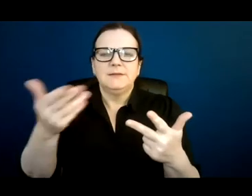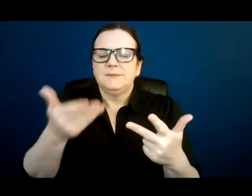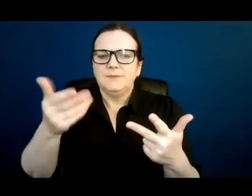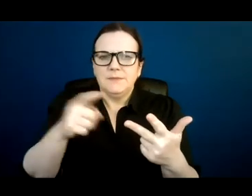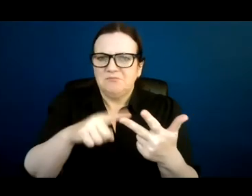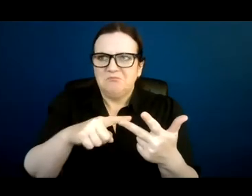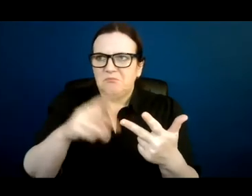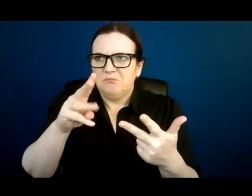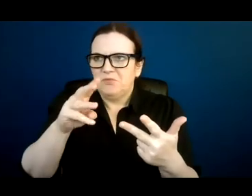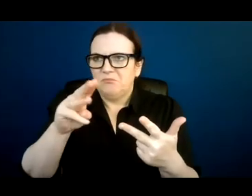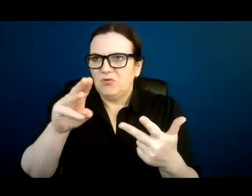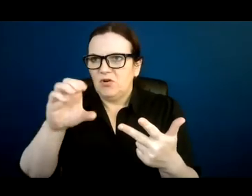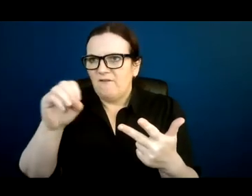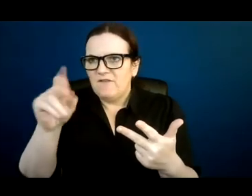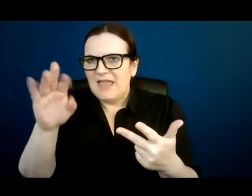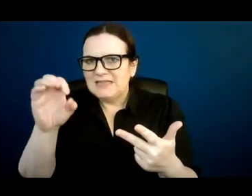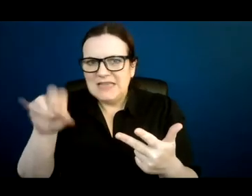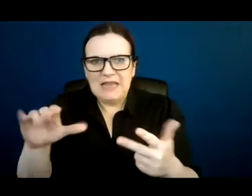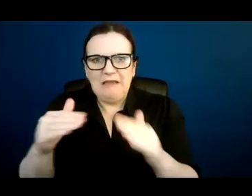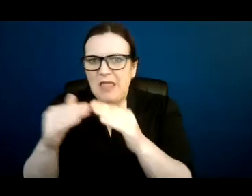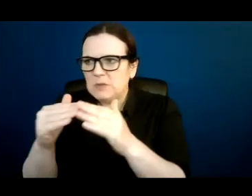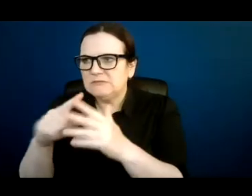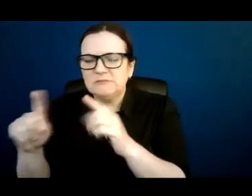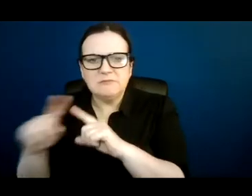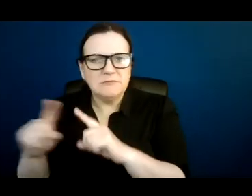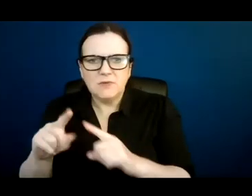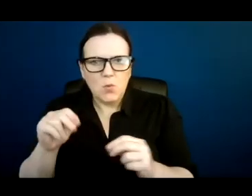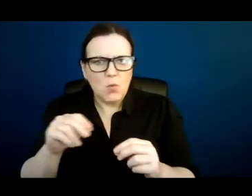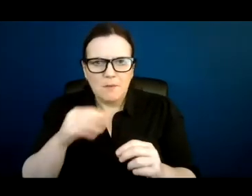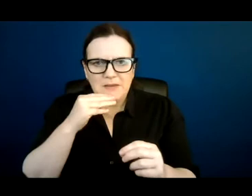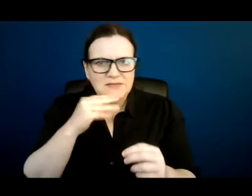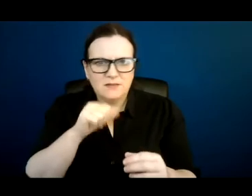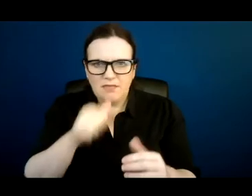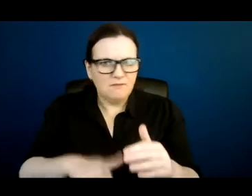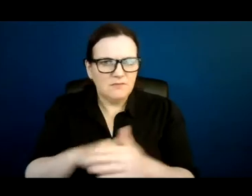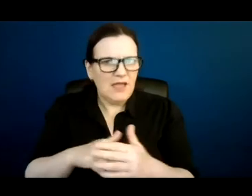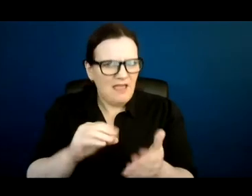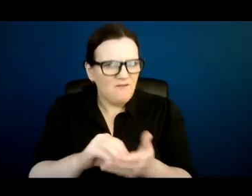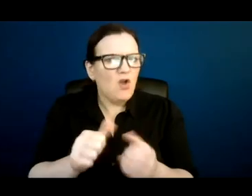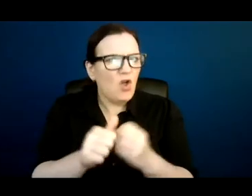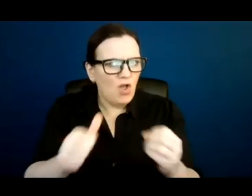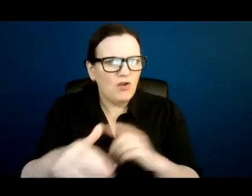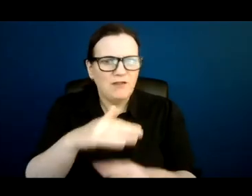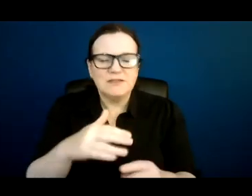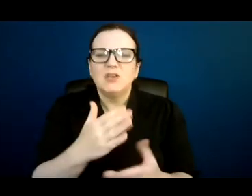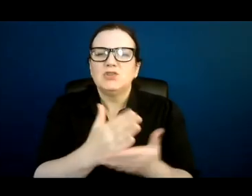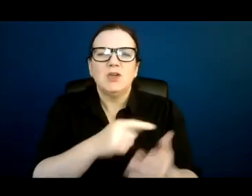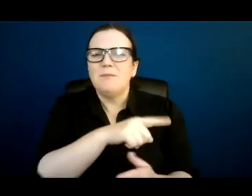So I think the challenge is to get those who don't practice in other areas of law to understand